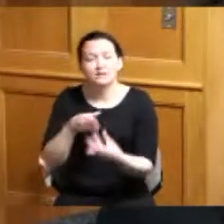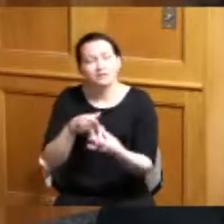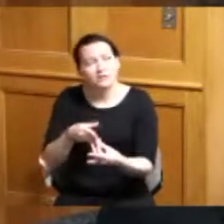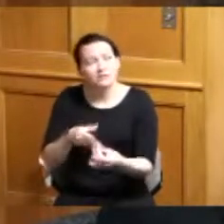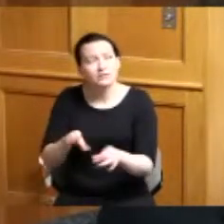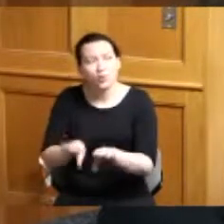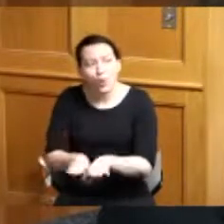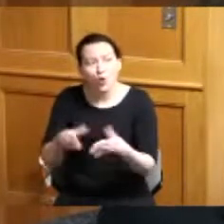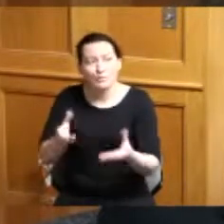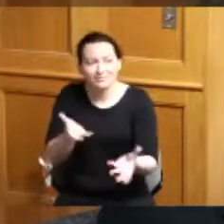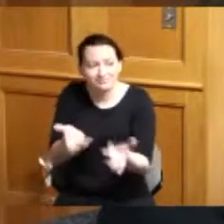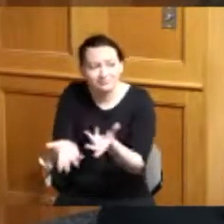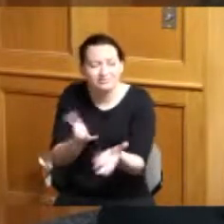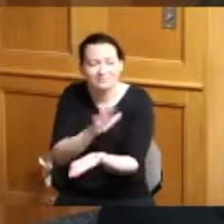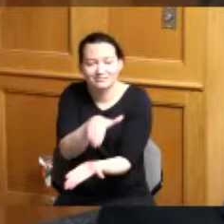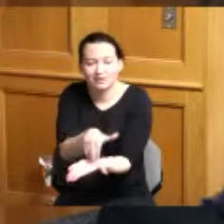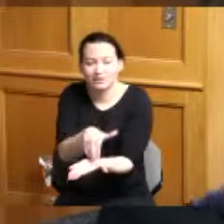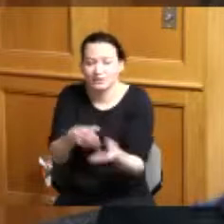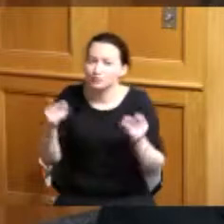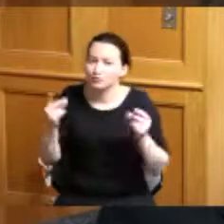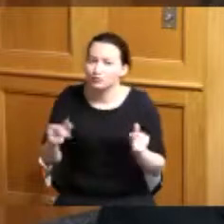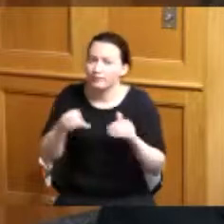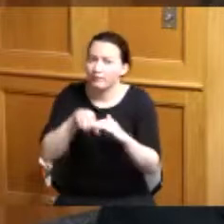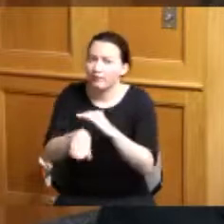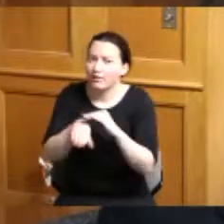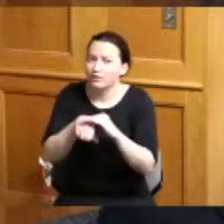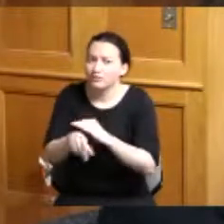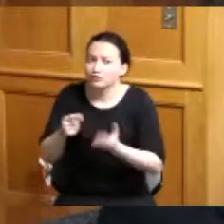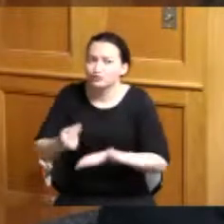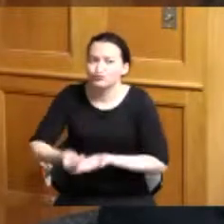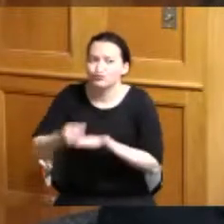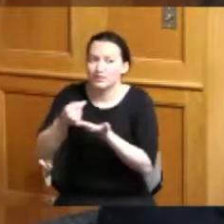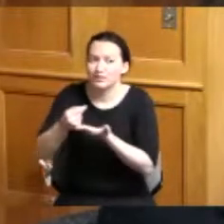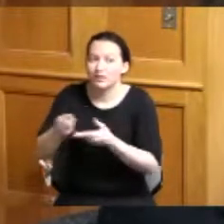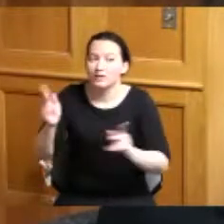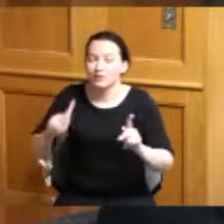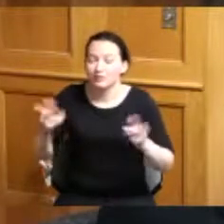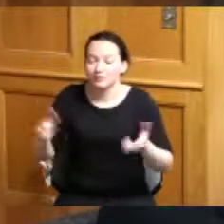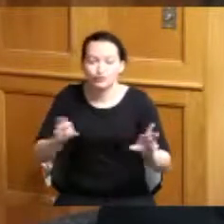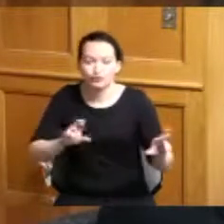the engagement Center to provide quick access for treatment to those who are ready to Embark upon